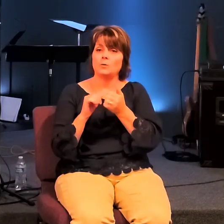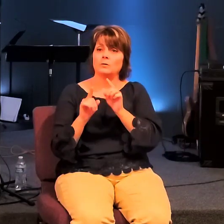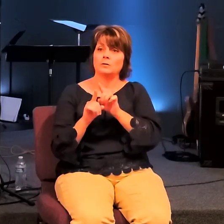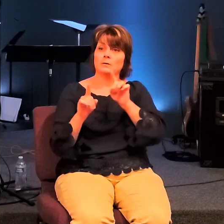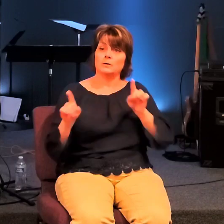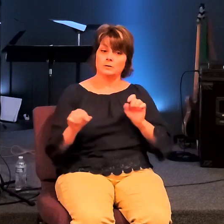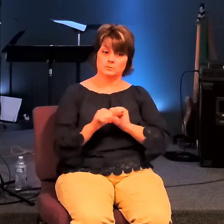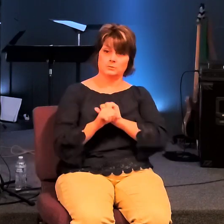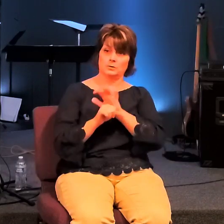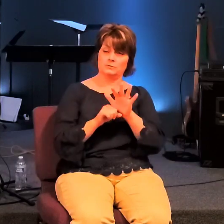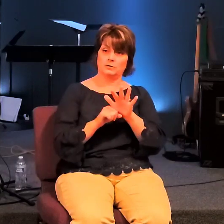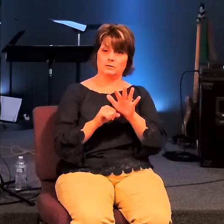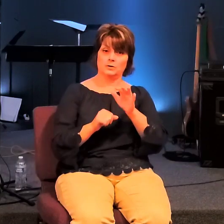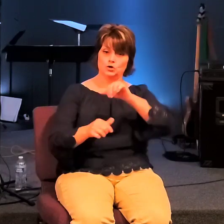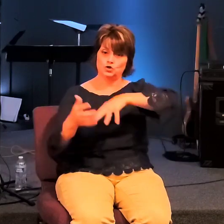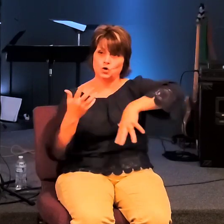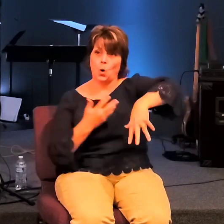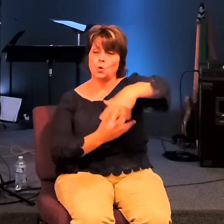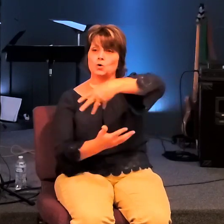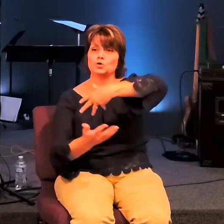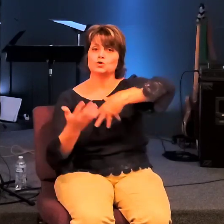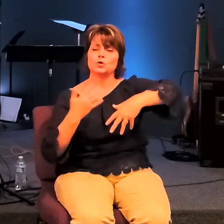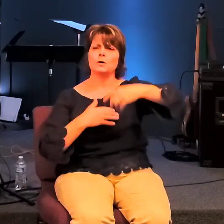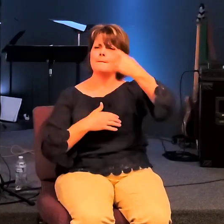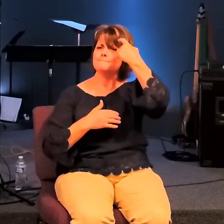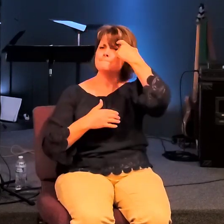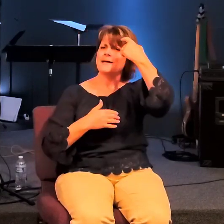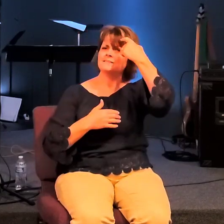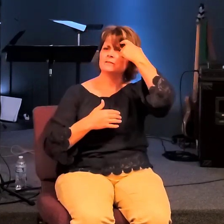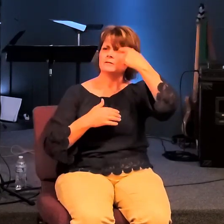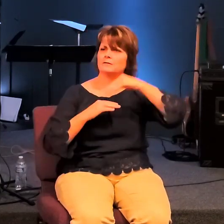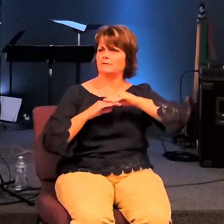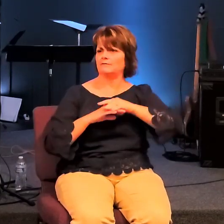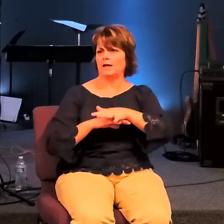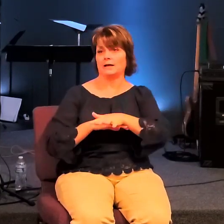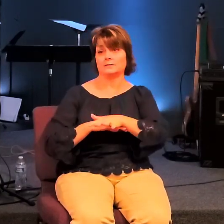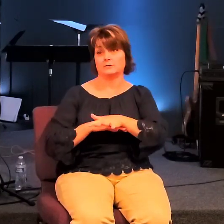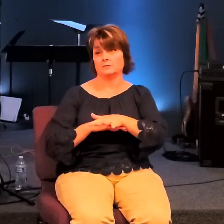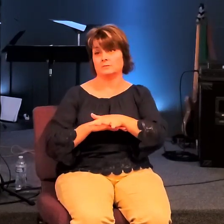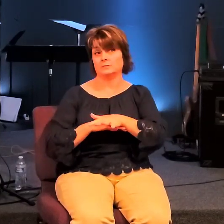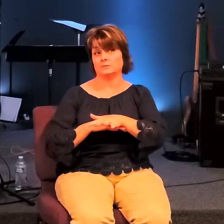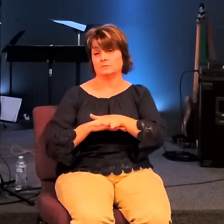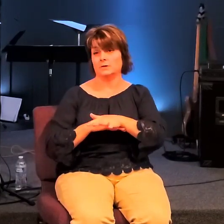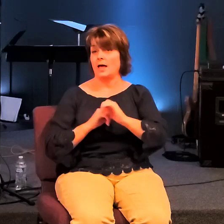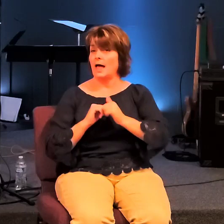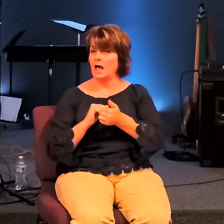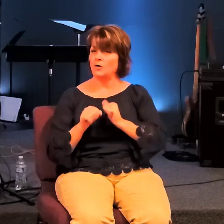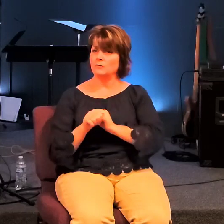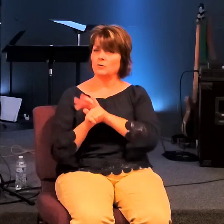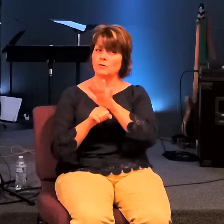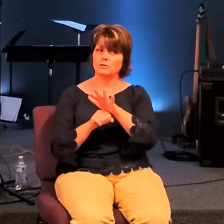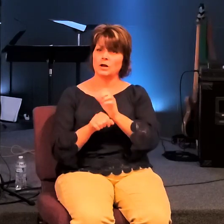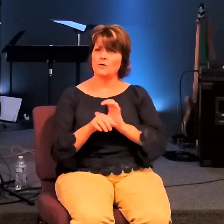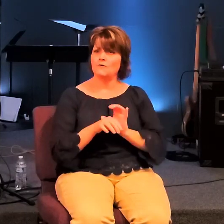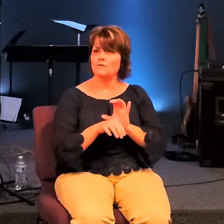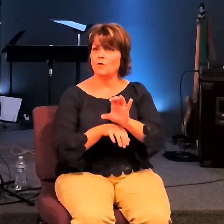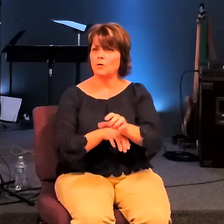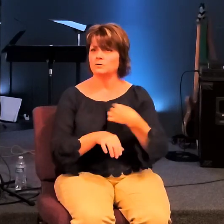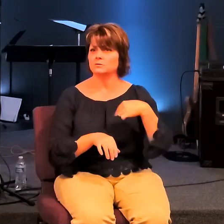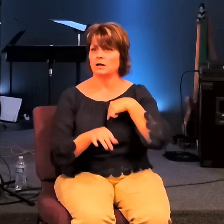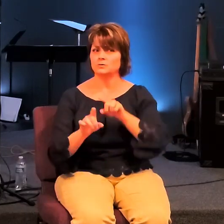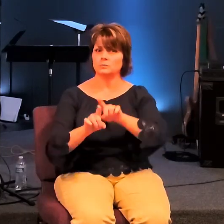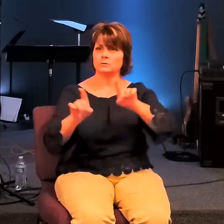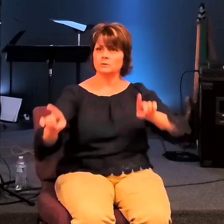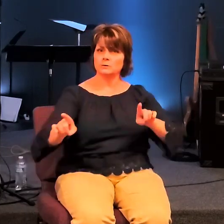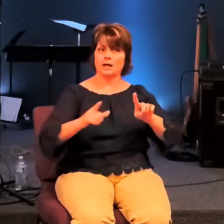what the impact of social distancing and self-isolation has had on our society I mean if I think in